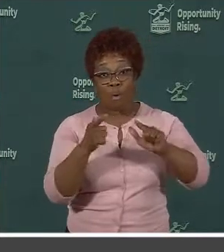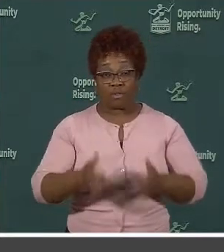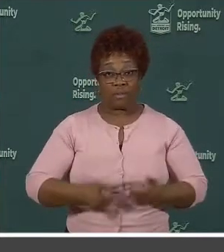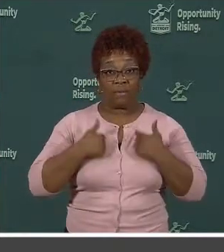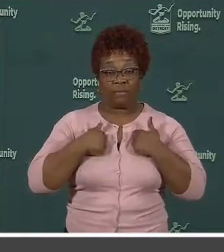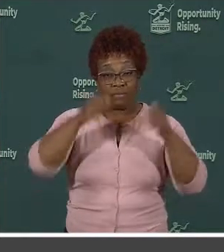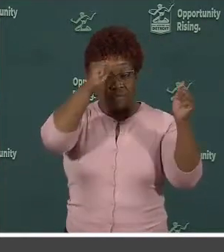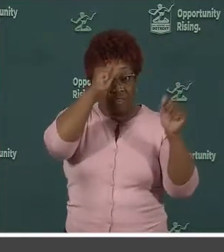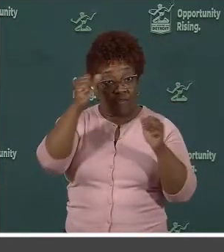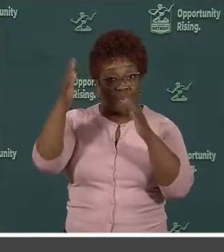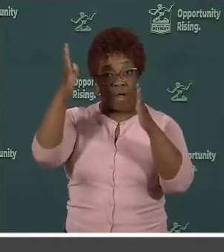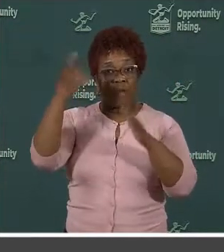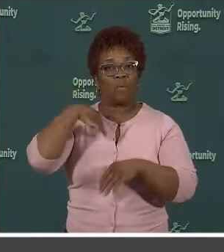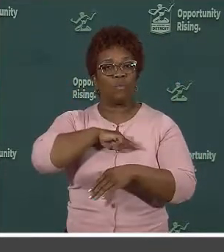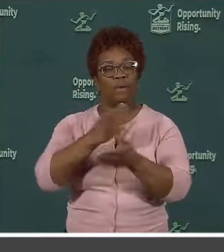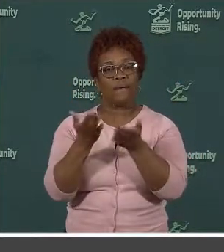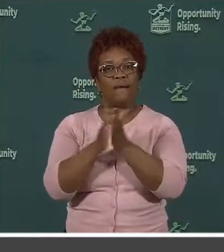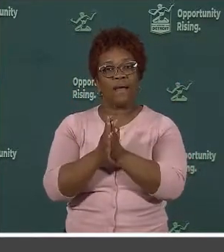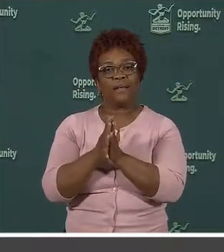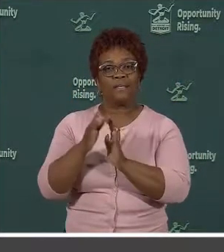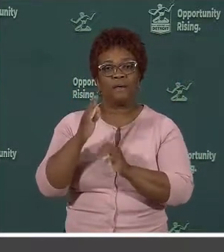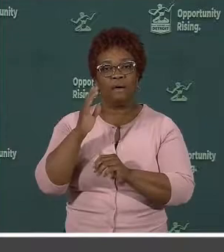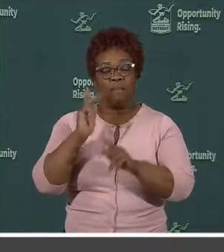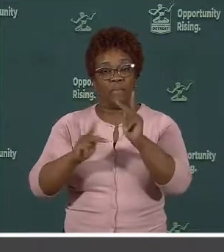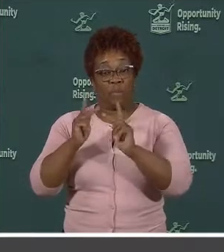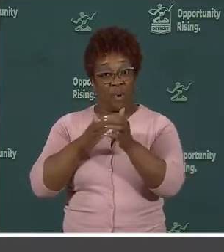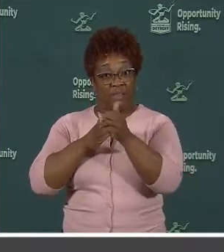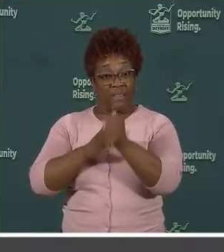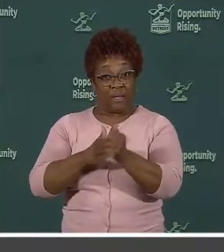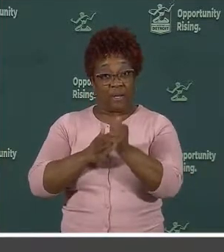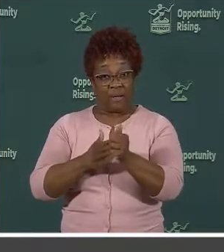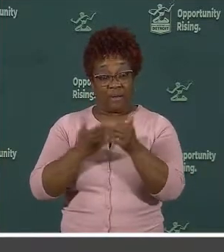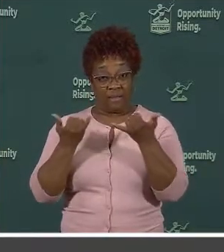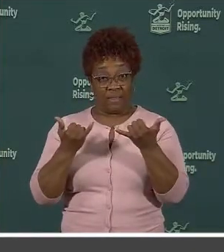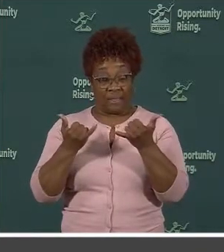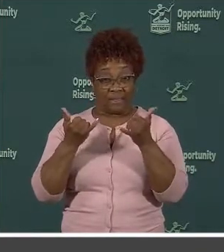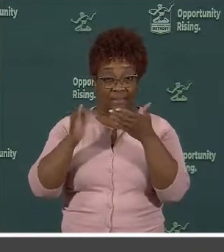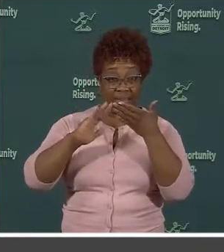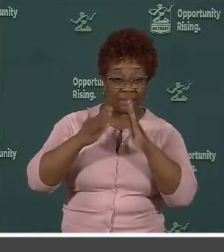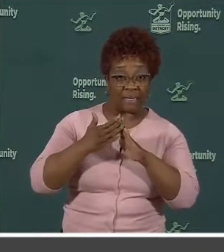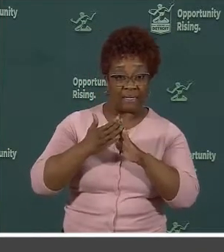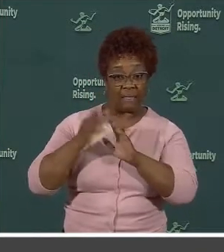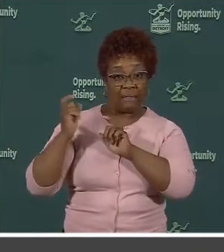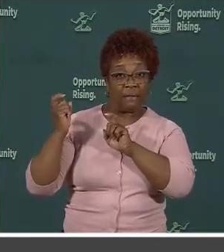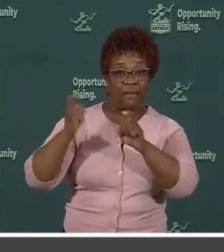EQUIP ALL THOSE IN LEADERSHIP OVER THIS GREAT CITY WITH YOUR WISDOM WITH YOUR KNOWLEDGE WITH